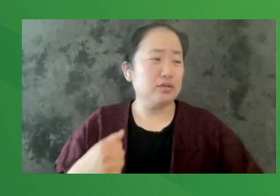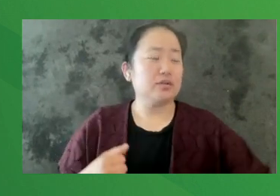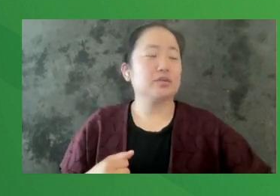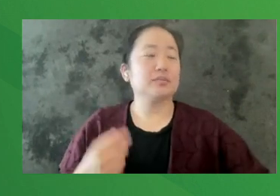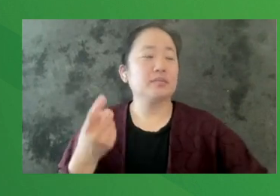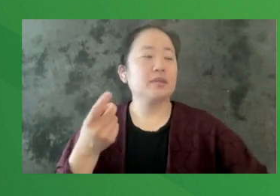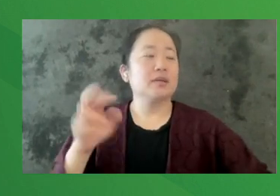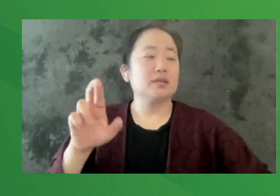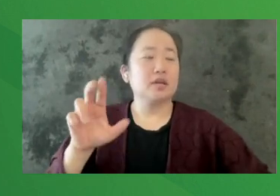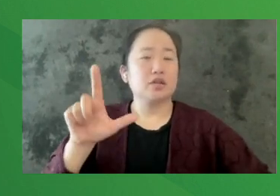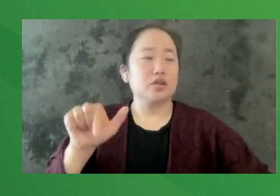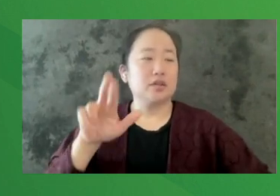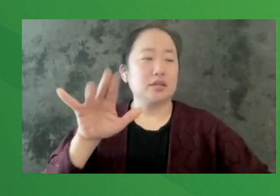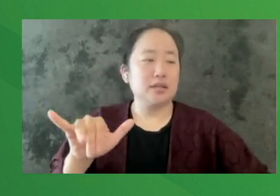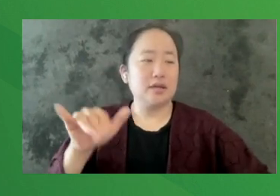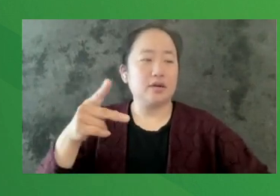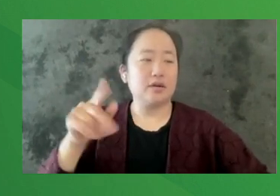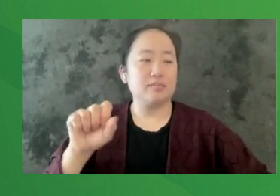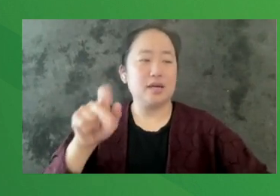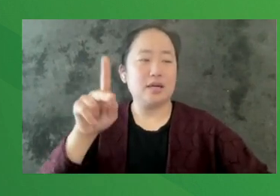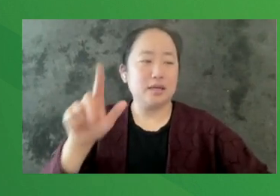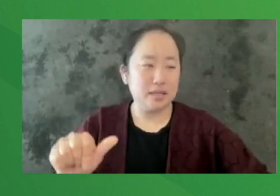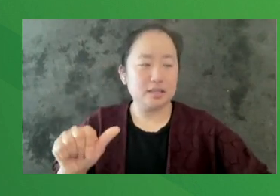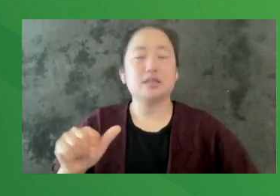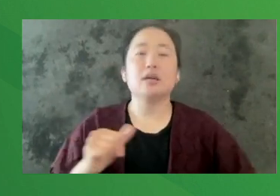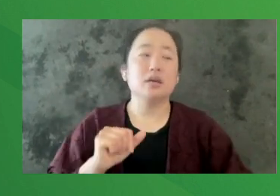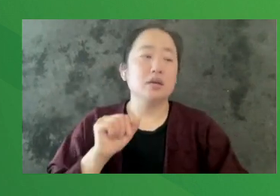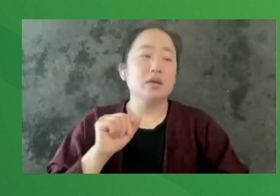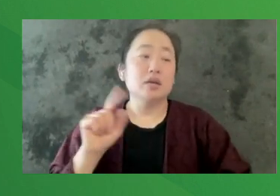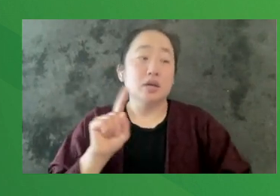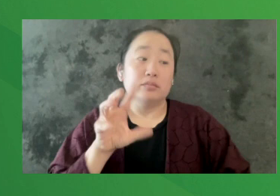Council for the Social Studies. Well, expanding the network of social studies